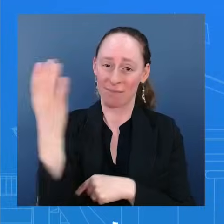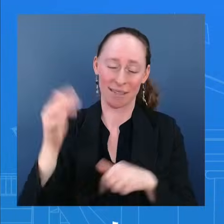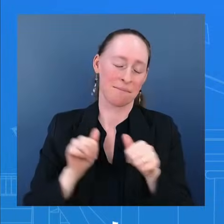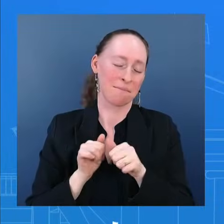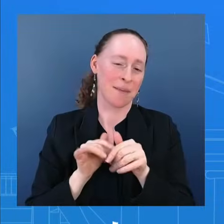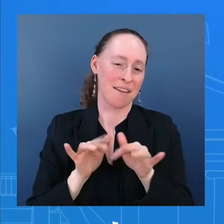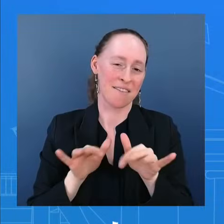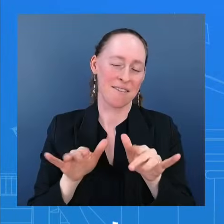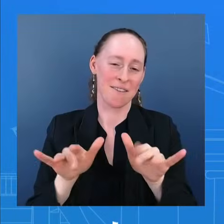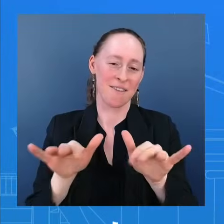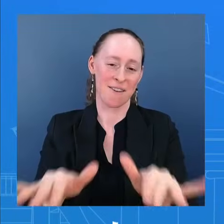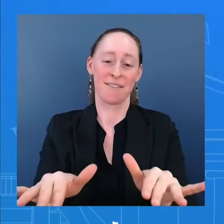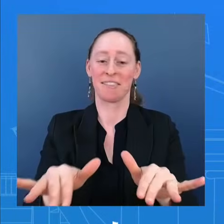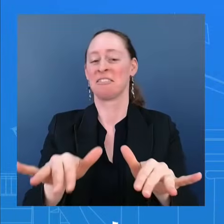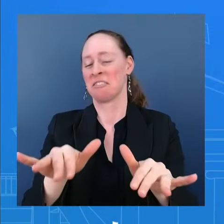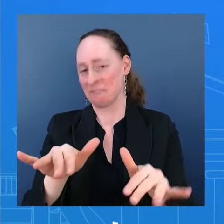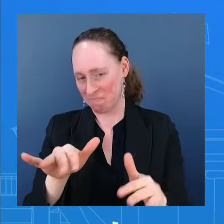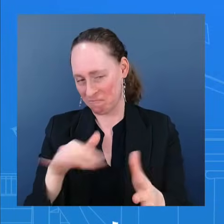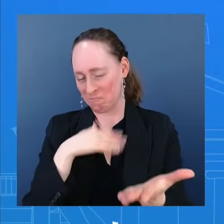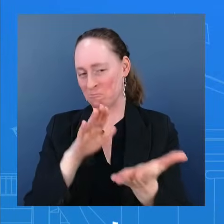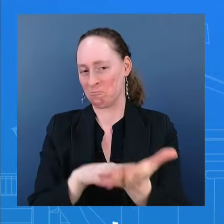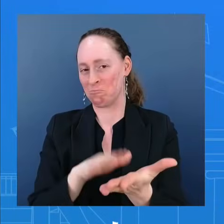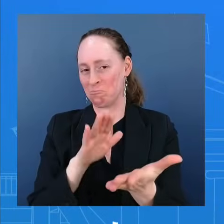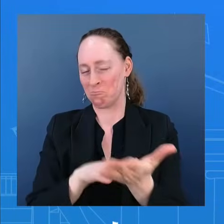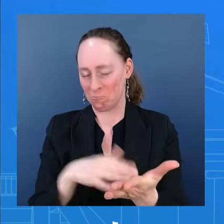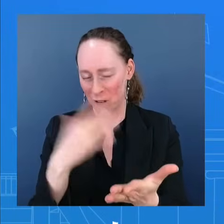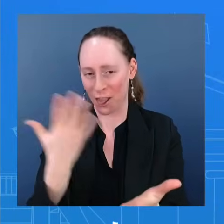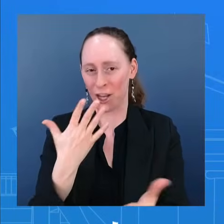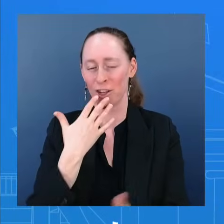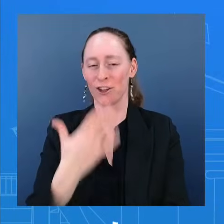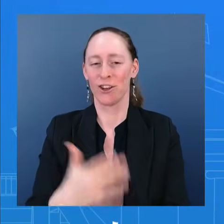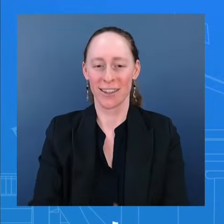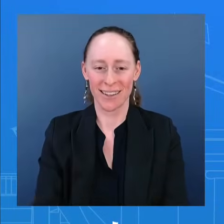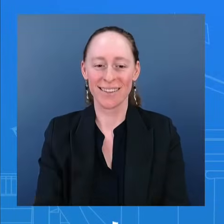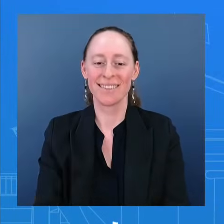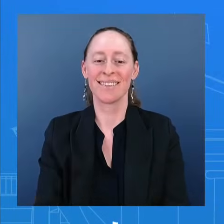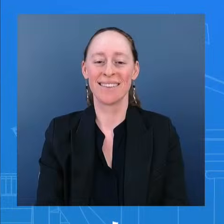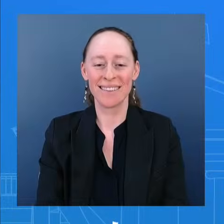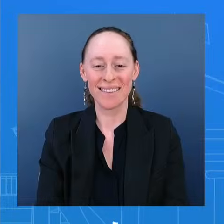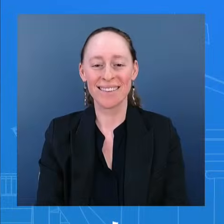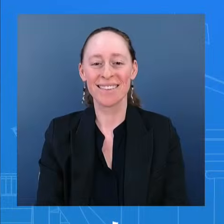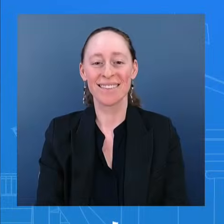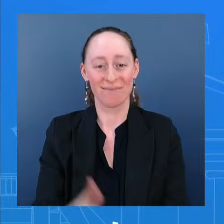Ms. Jean-Pierre: And I hear that you -- this is a normal thing during the season. The Press: Yeah. Ms. Jean-Pierre: Okay. All right.